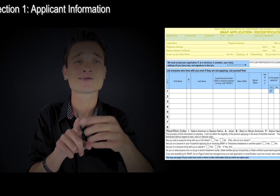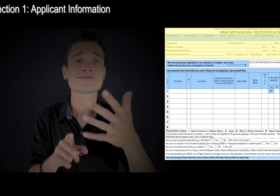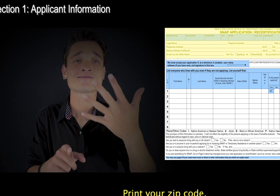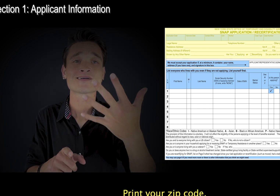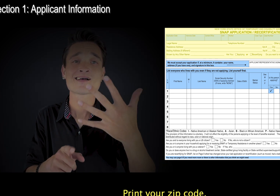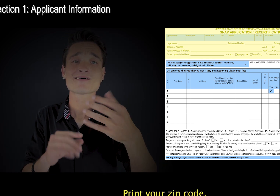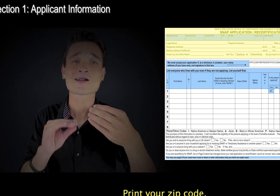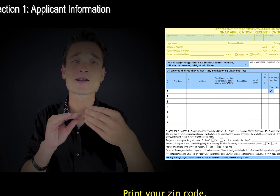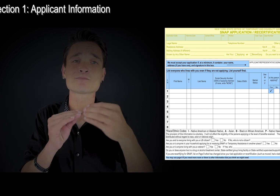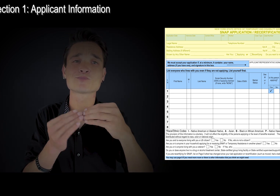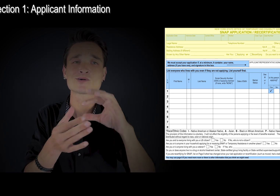Print your zip code.